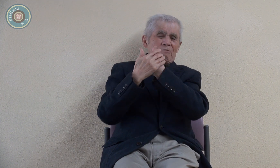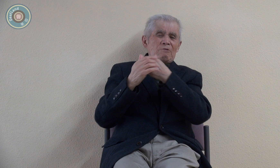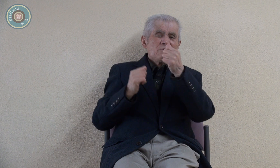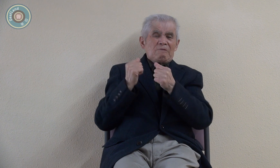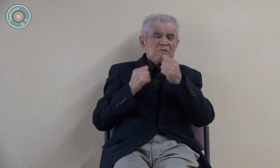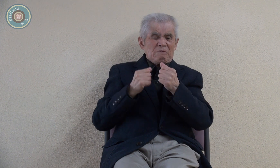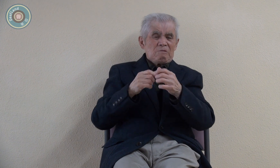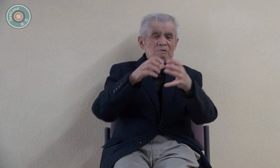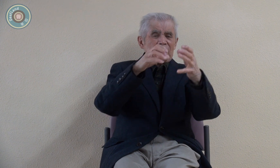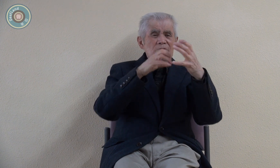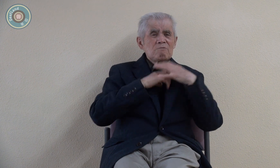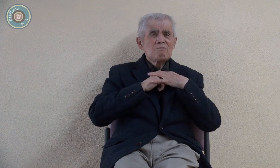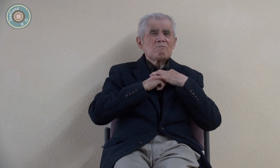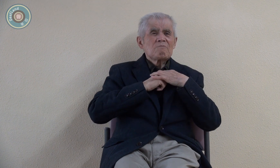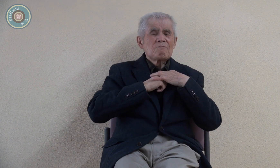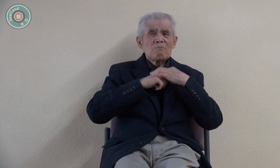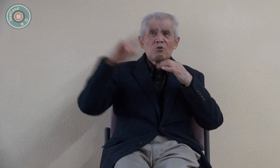He covered me up I was crouched down